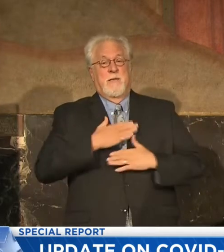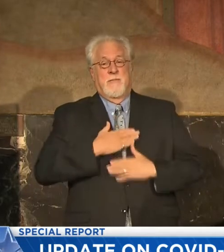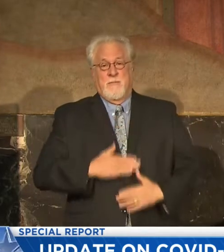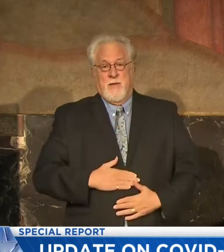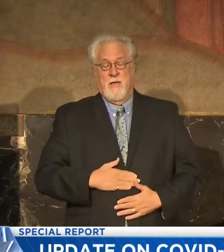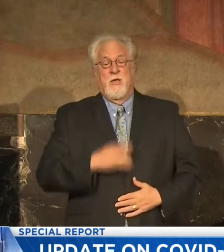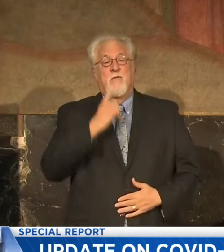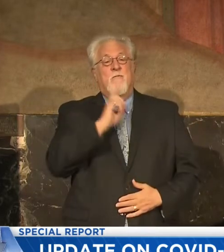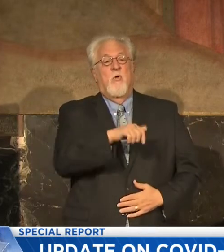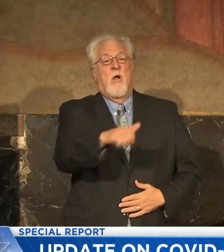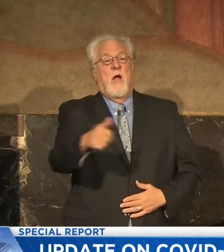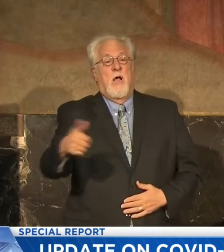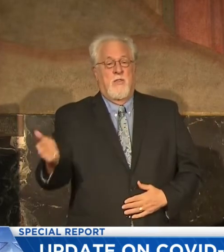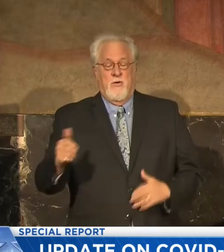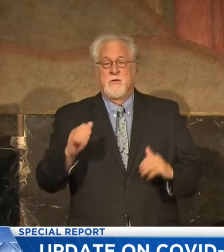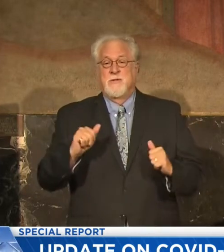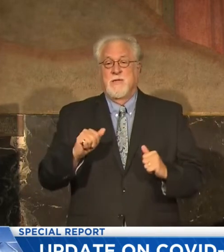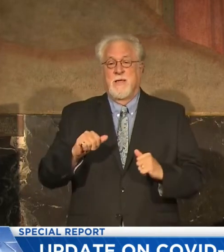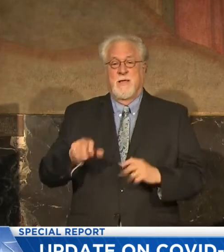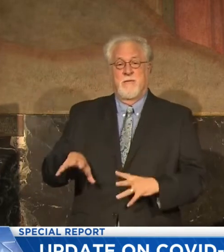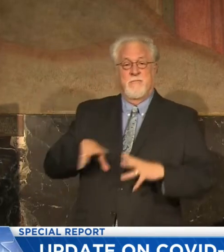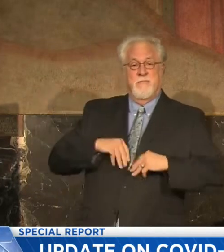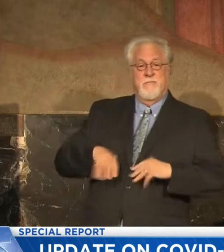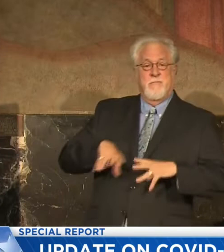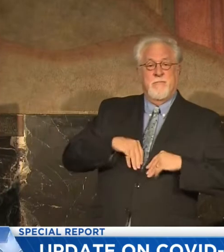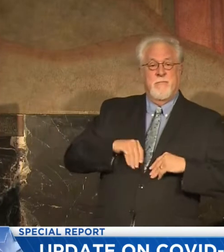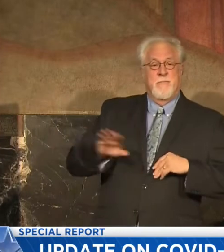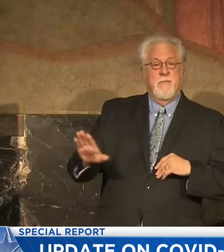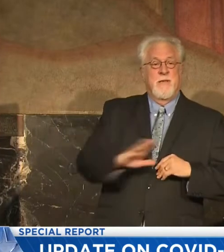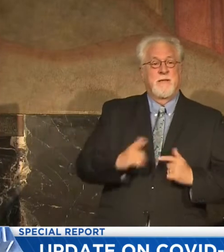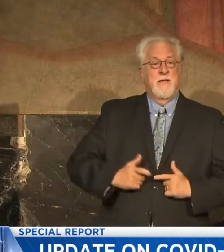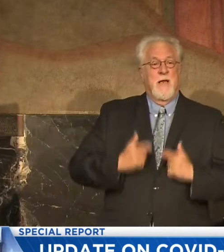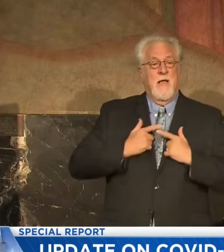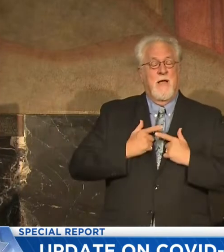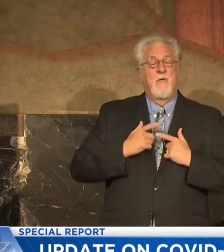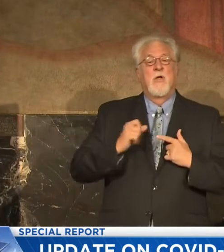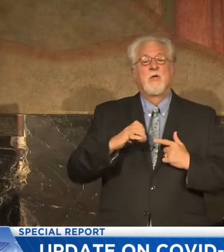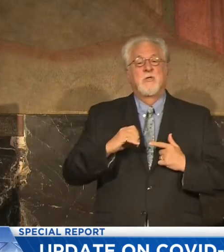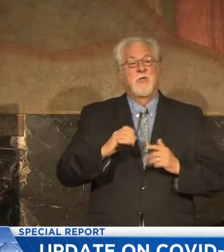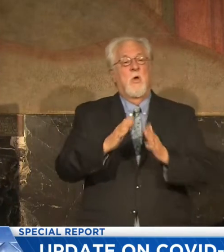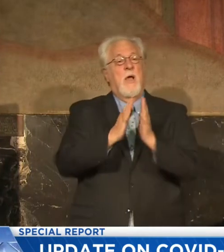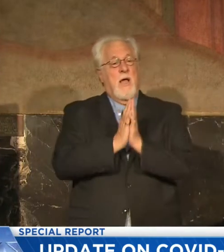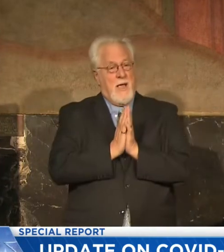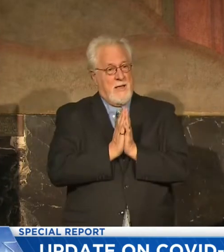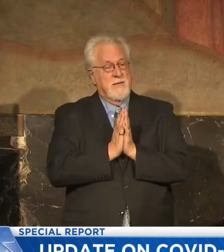AND HE DID SO WELL. IN THE FINAL ACT OF SERVICE TO OTHERS, TROOPER BARKER DONATED